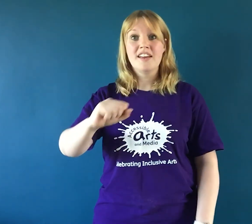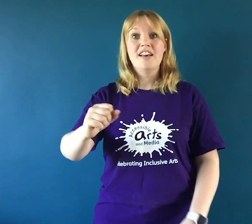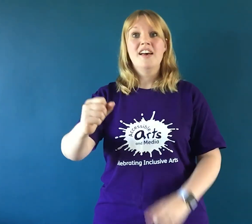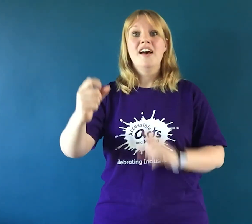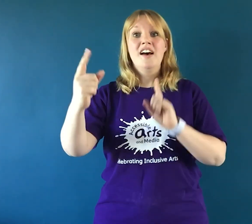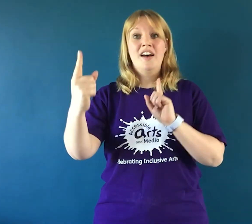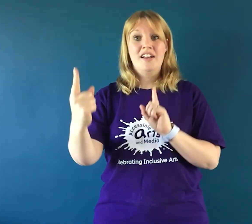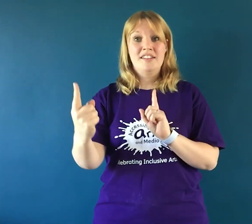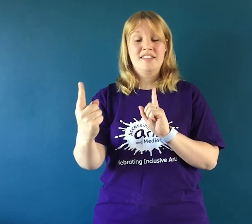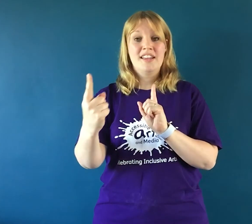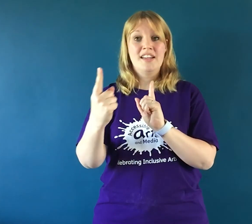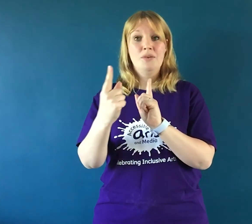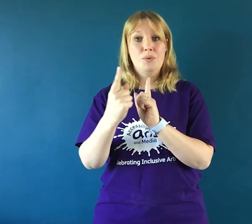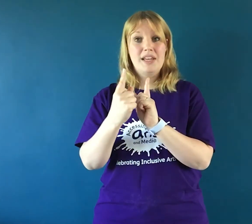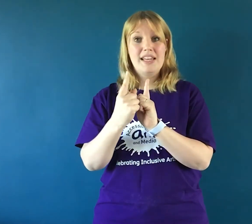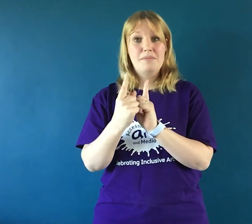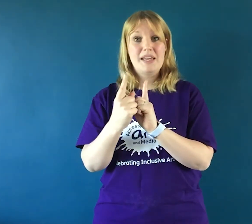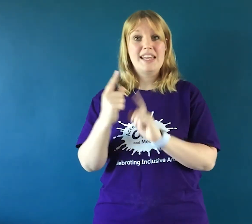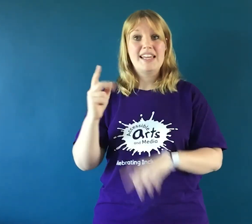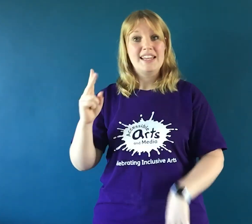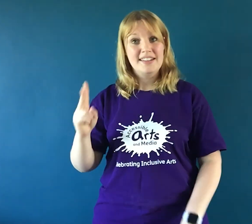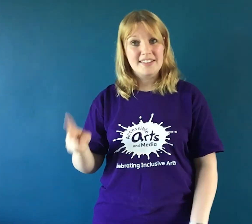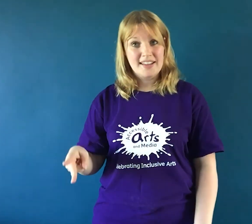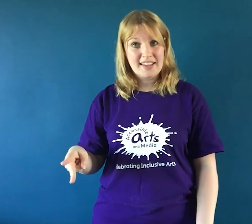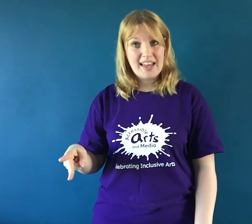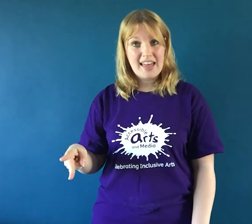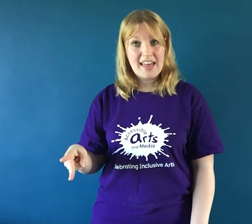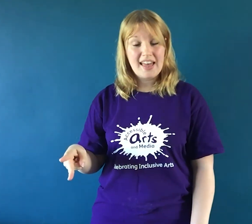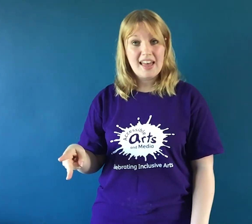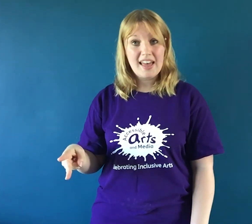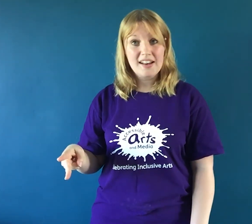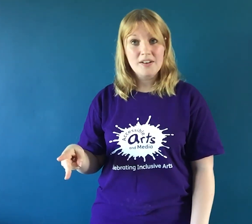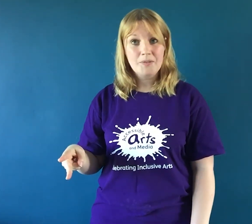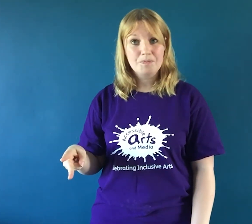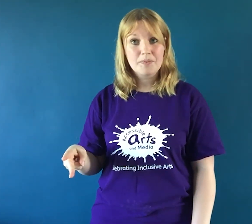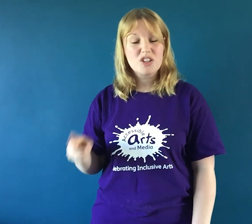Your turn. Until we meet again.